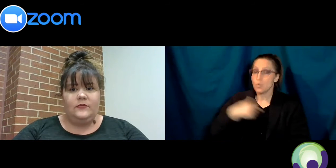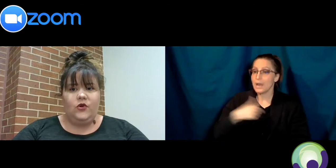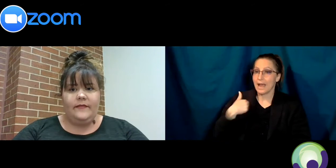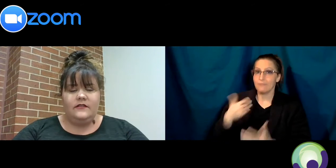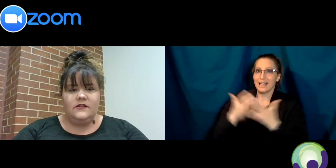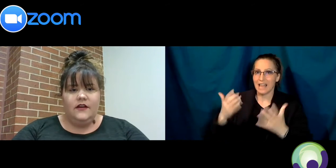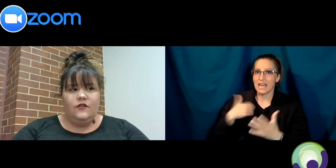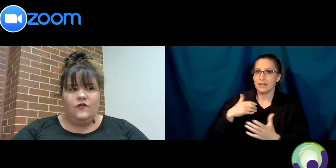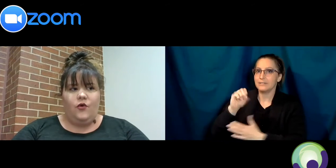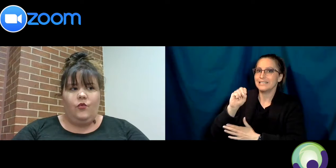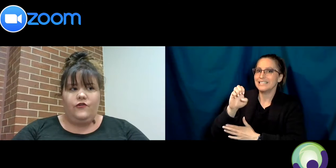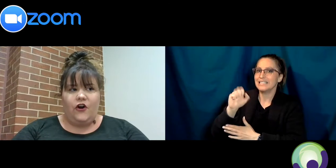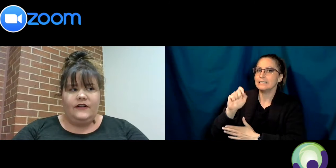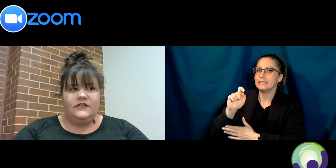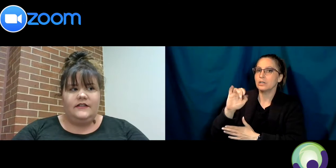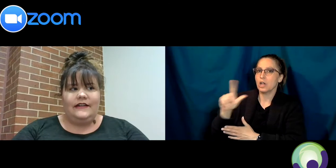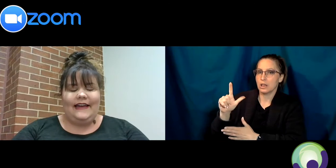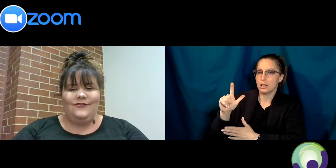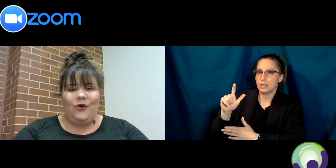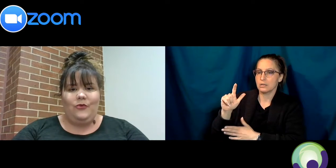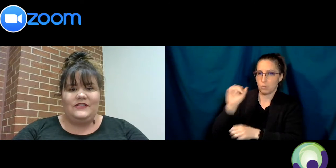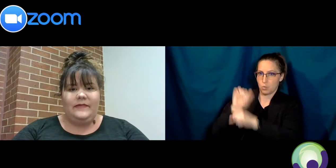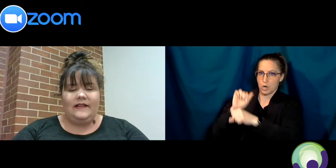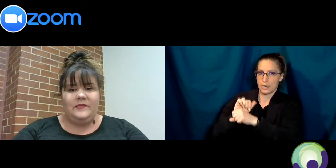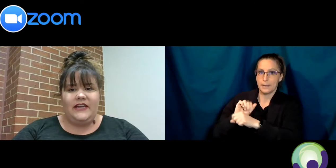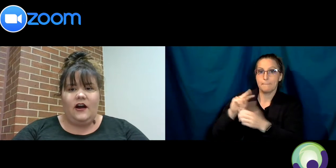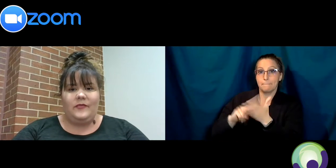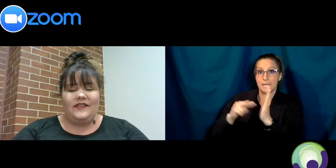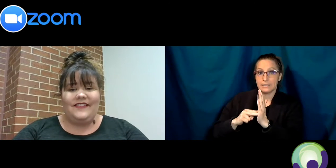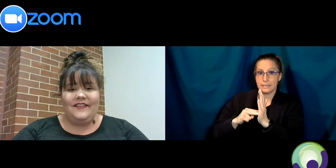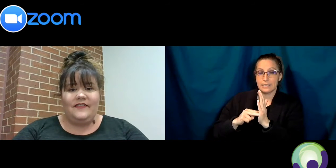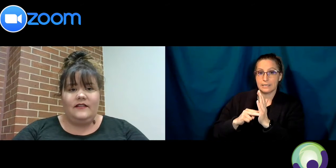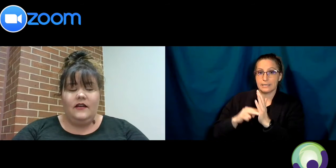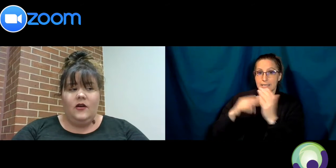employment. So we're starting to hit what would typically be our busy season,